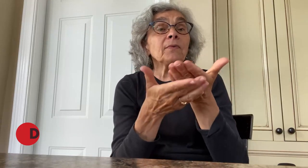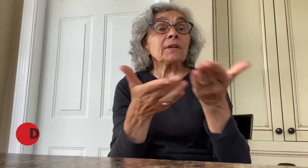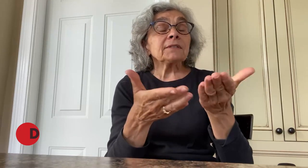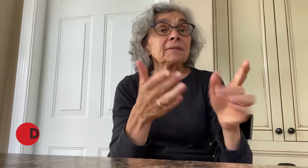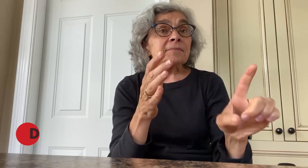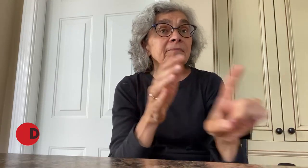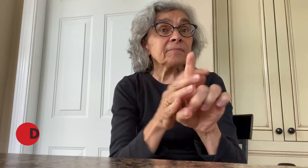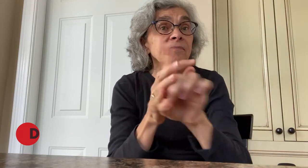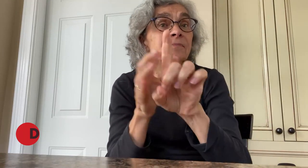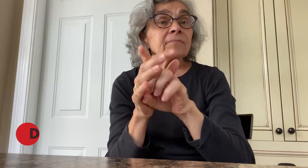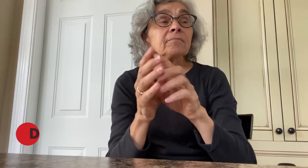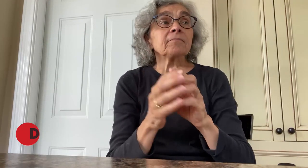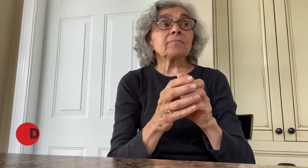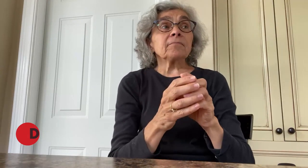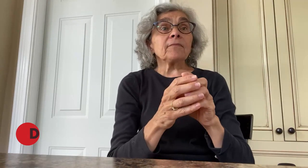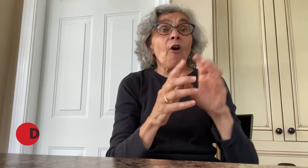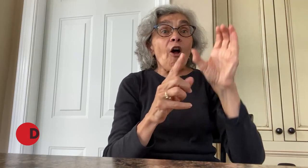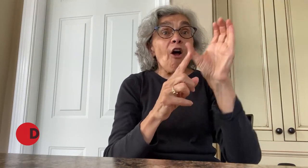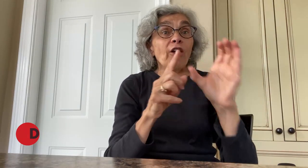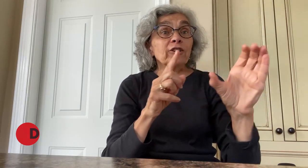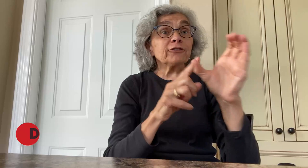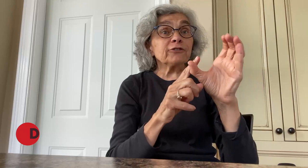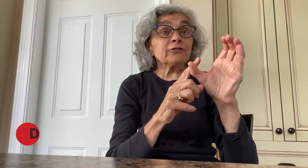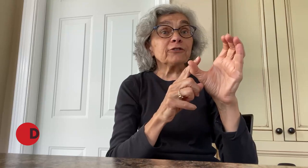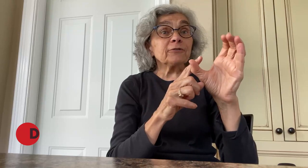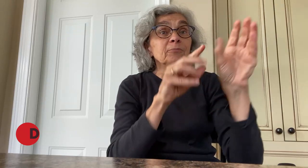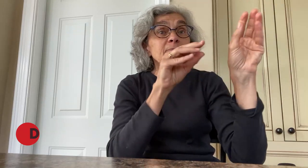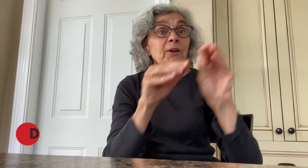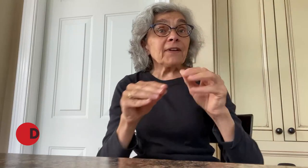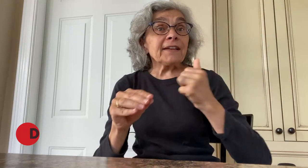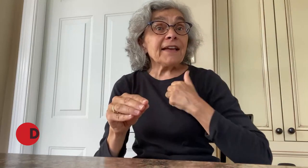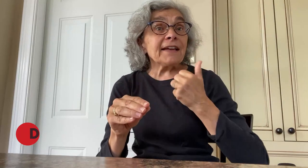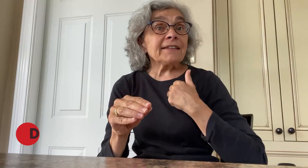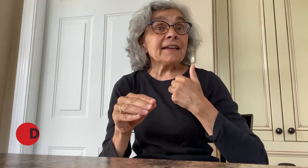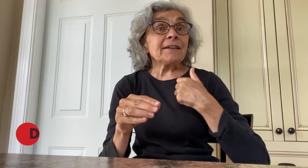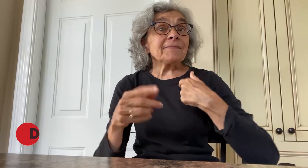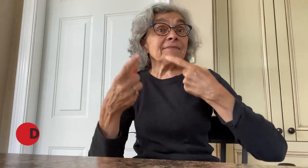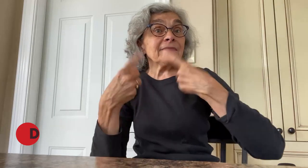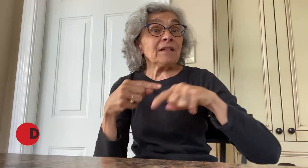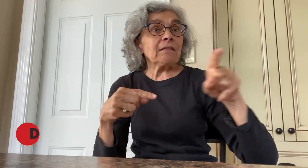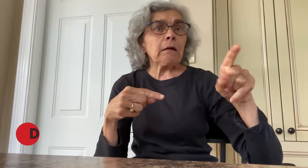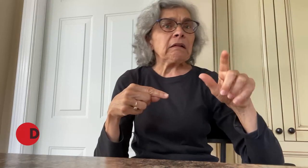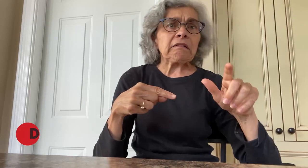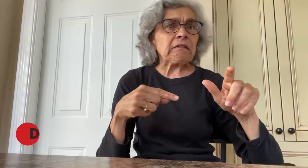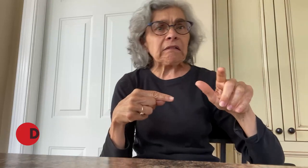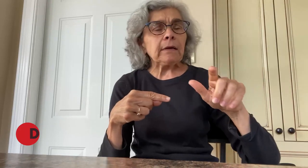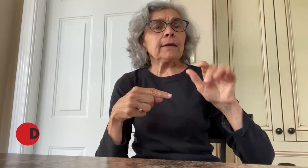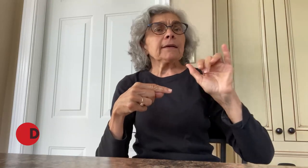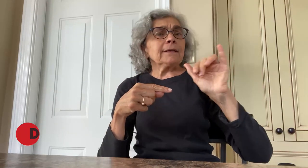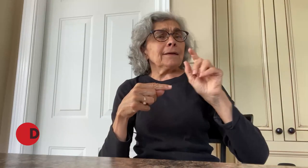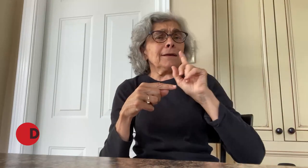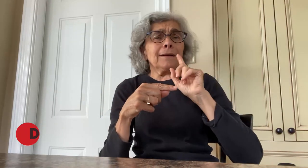culture, with people moving to Canada, disagreements by others,